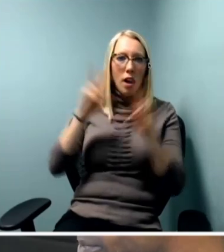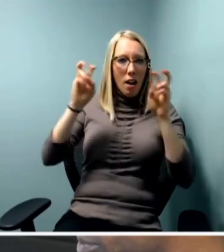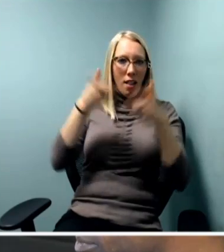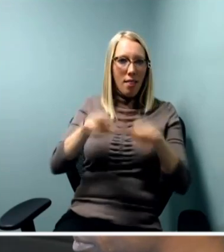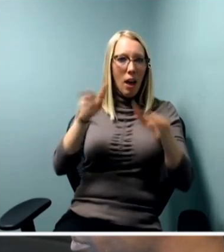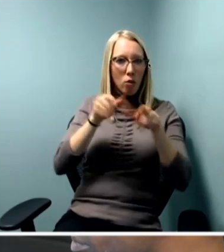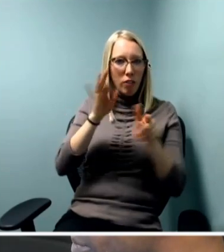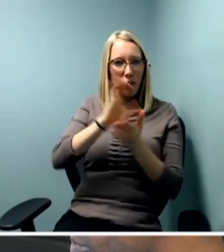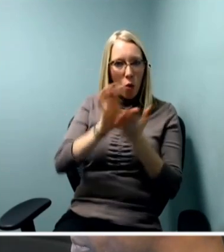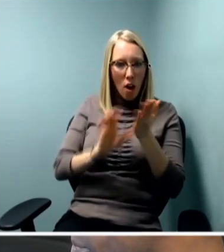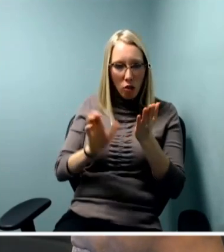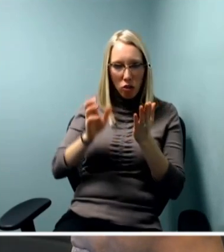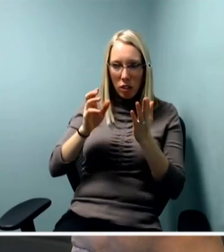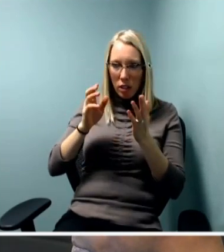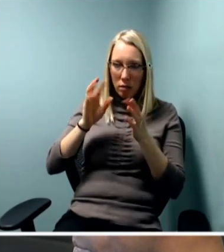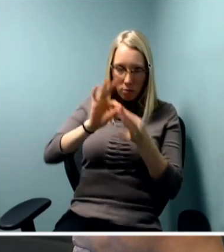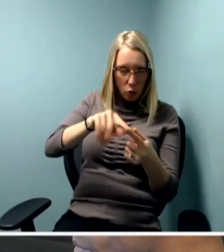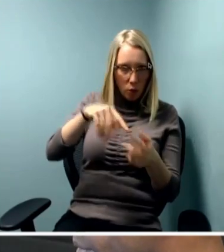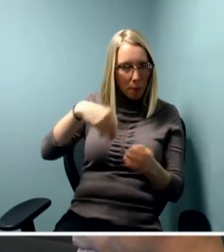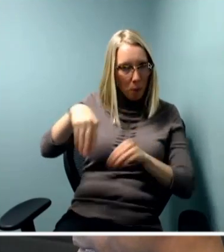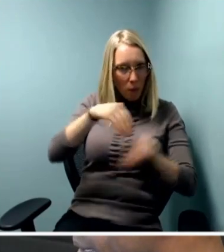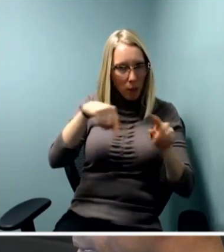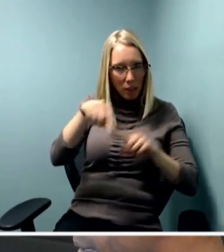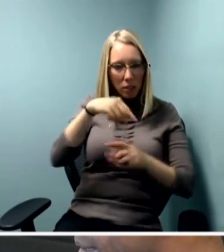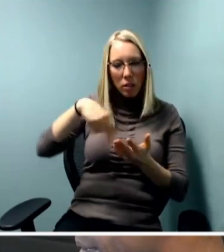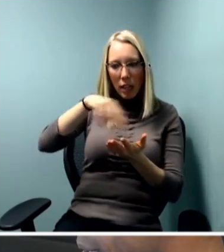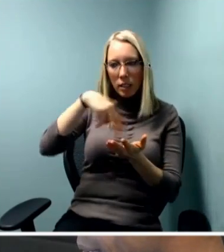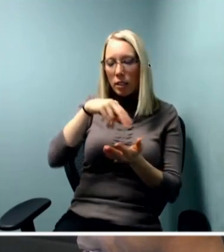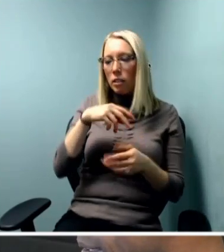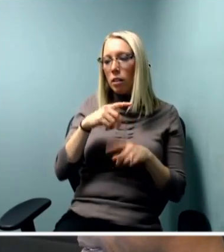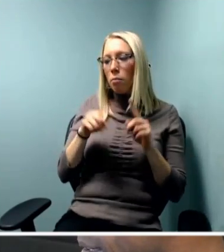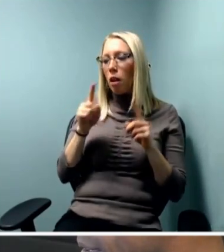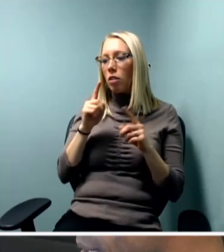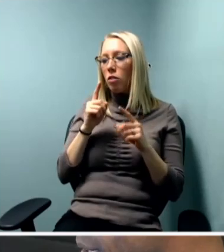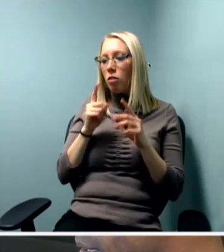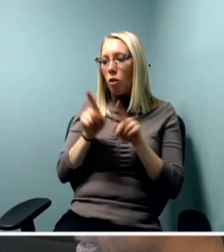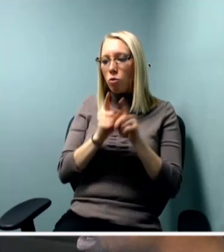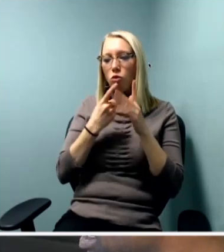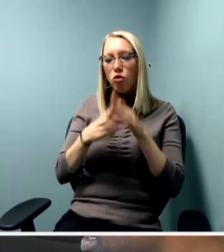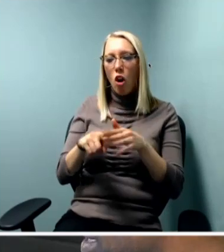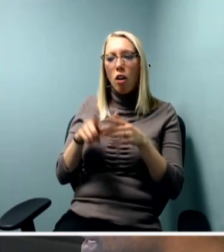but to actually begin the process of training people to--